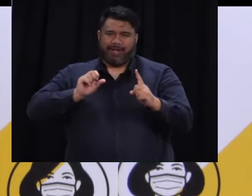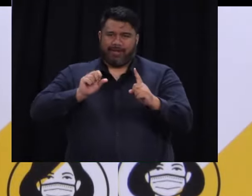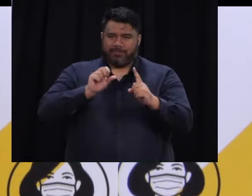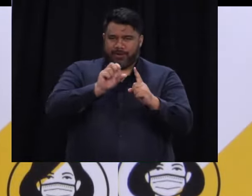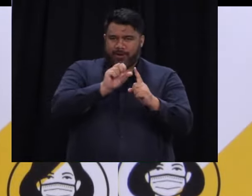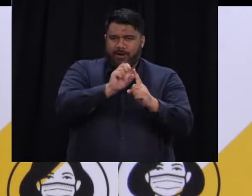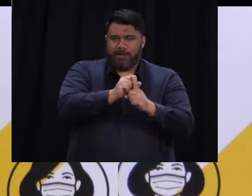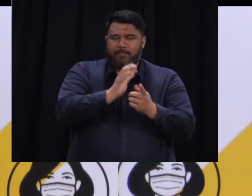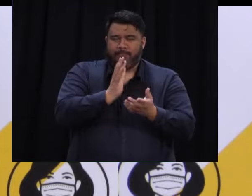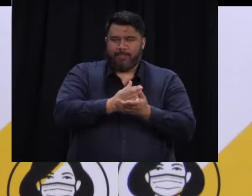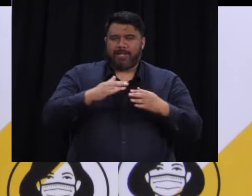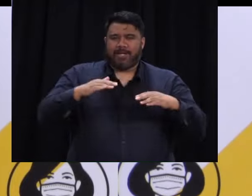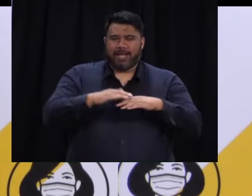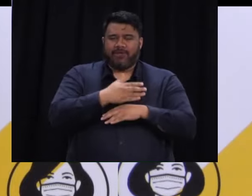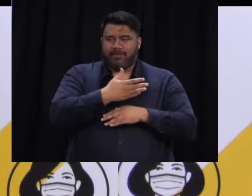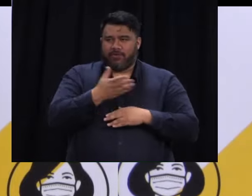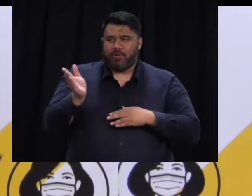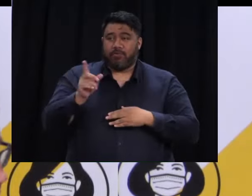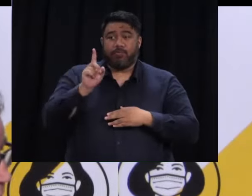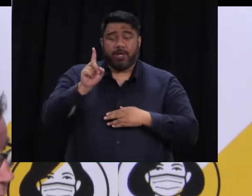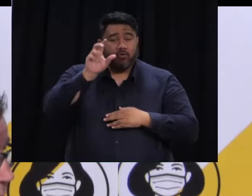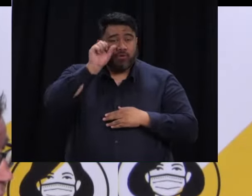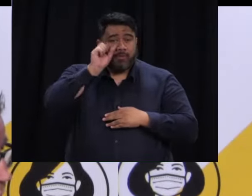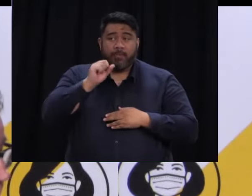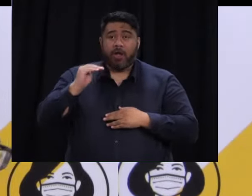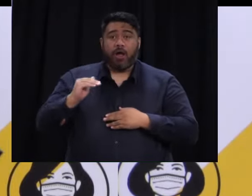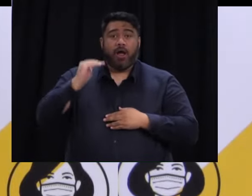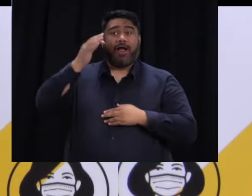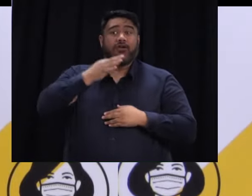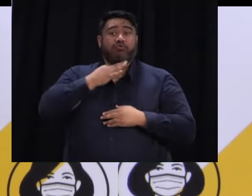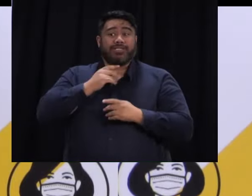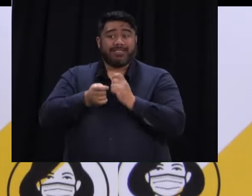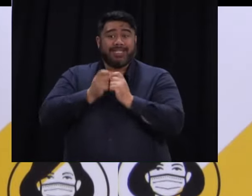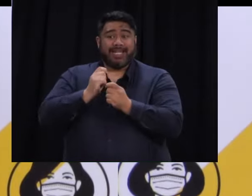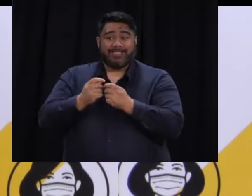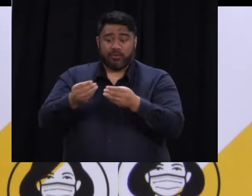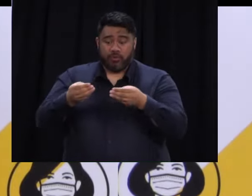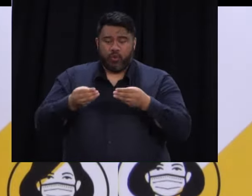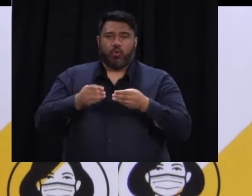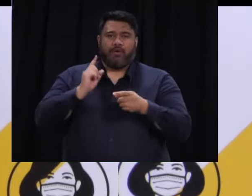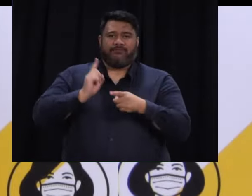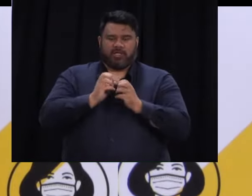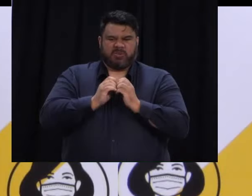are working together to make